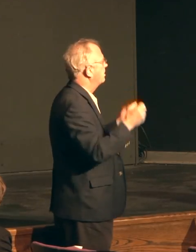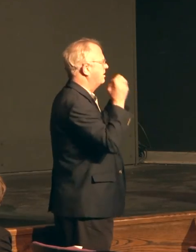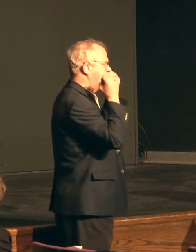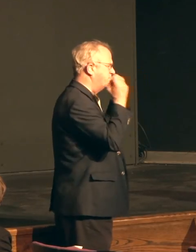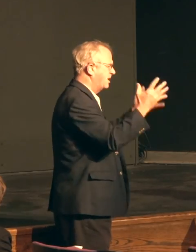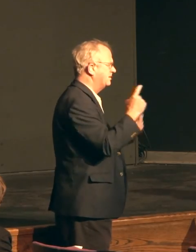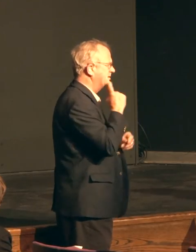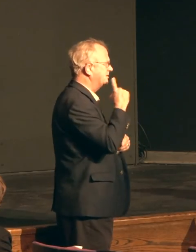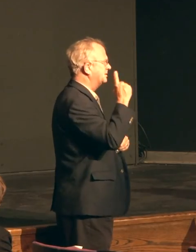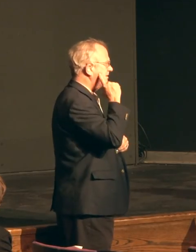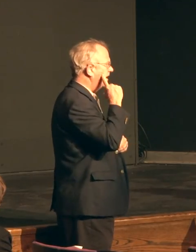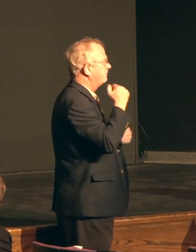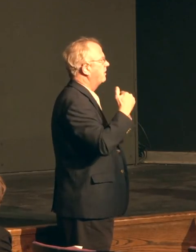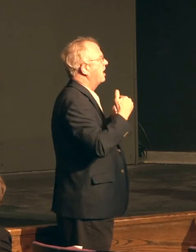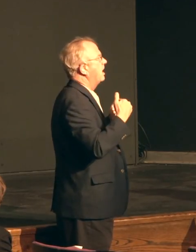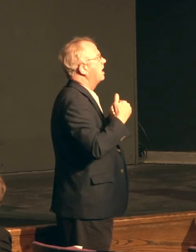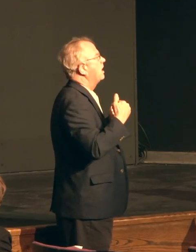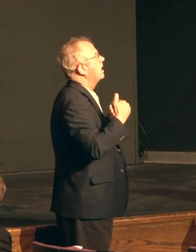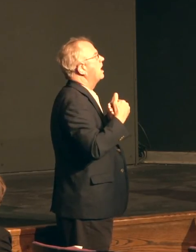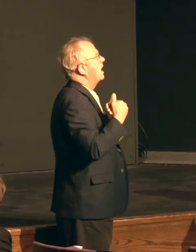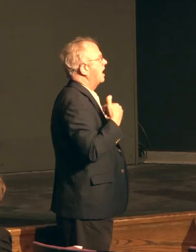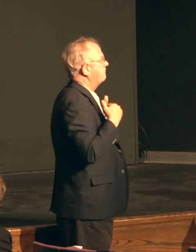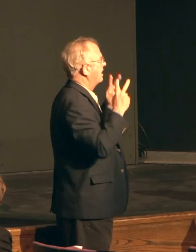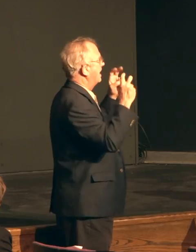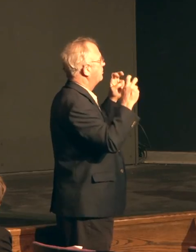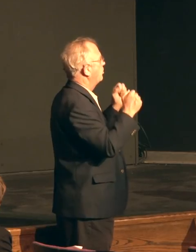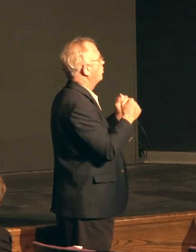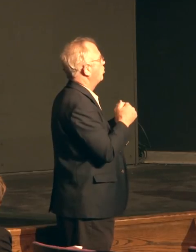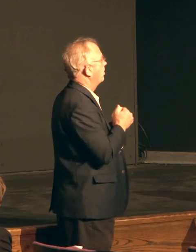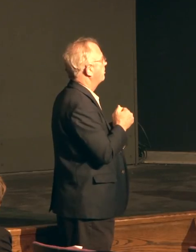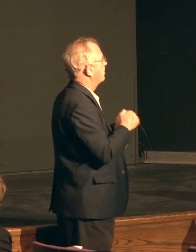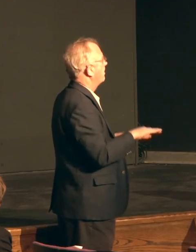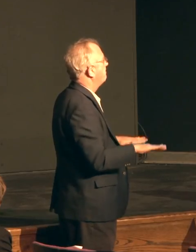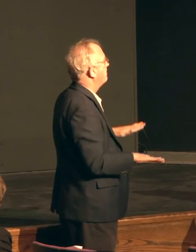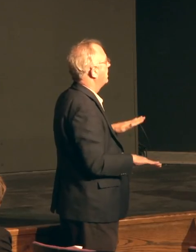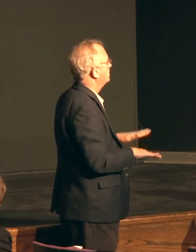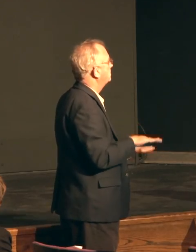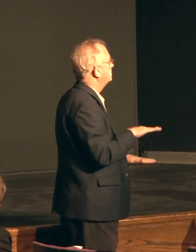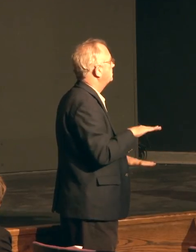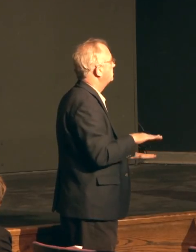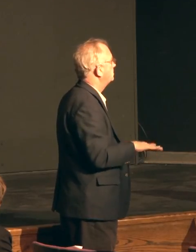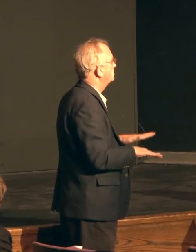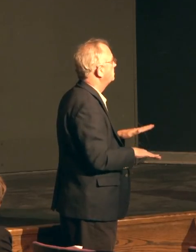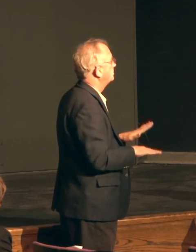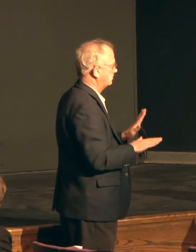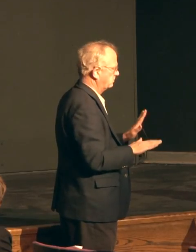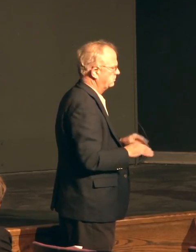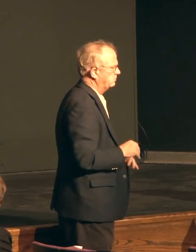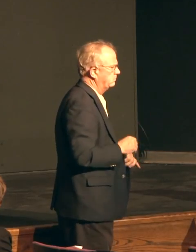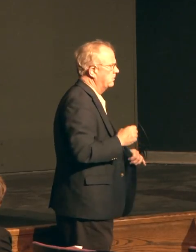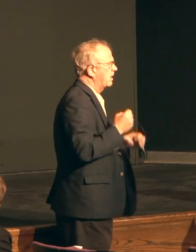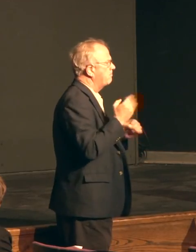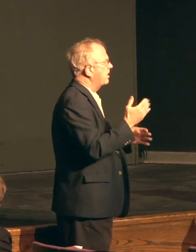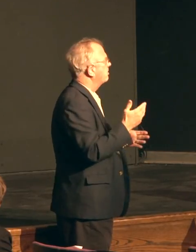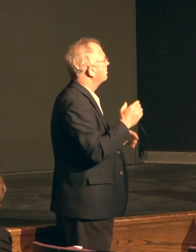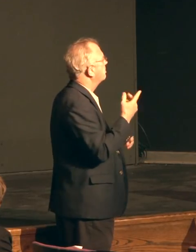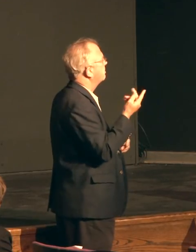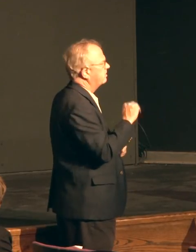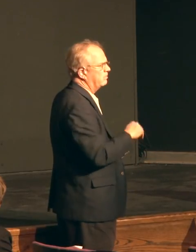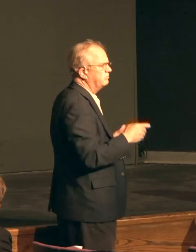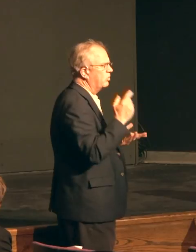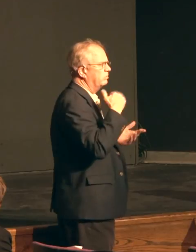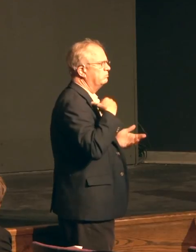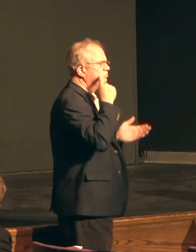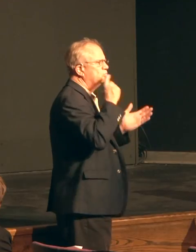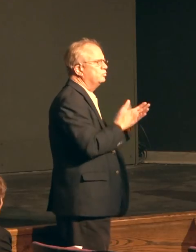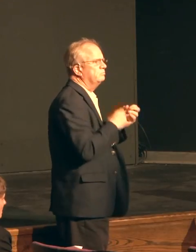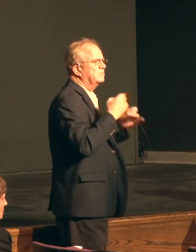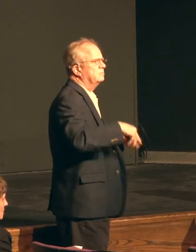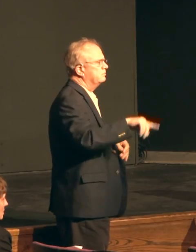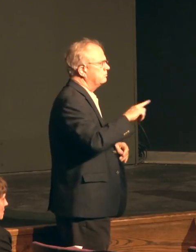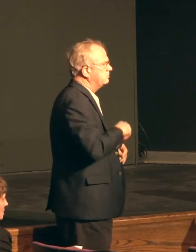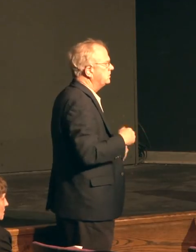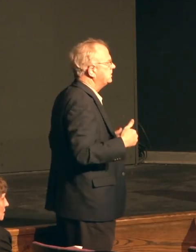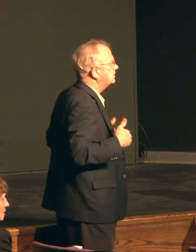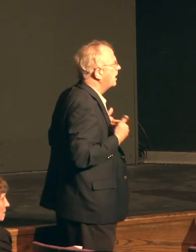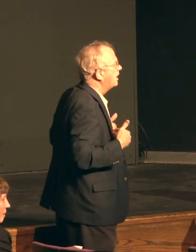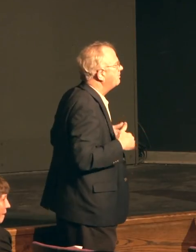a lot of people and a lot of Deaf people have issues with balance. And I have noticed a